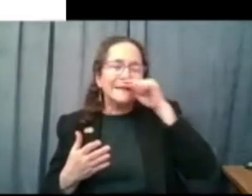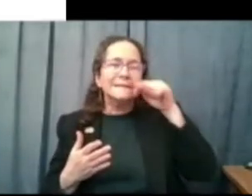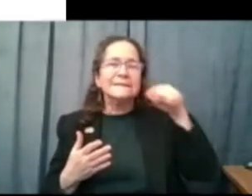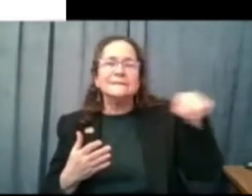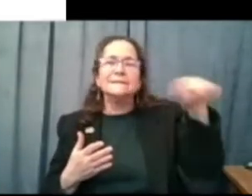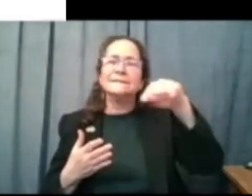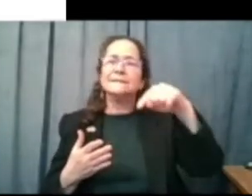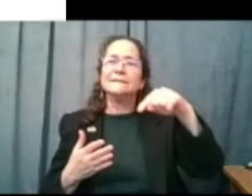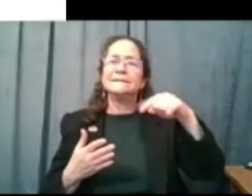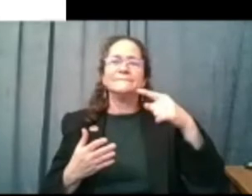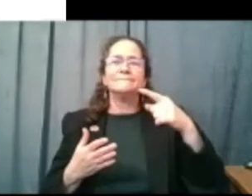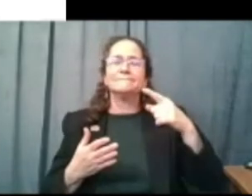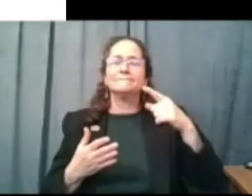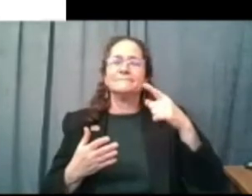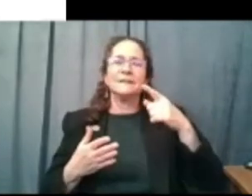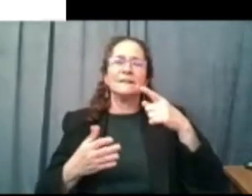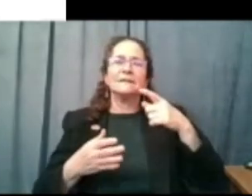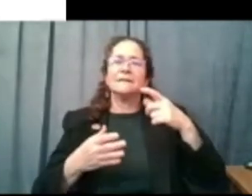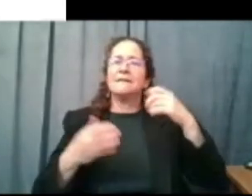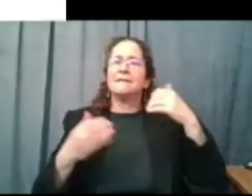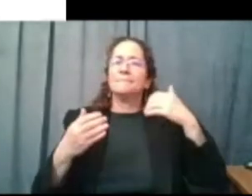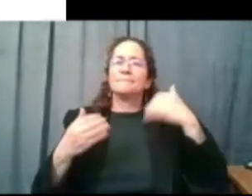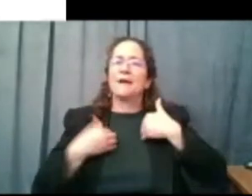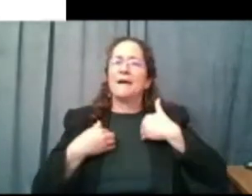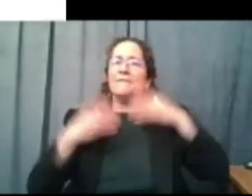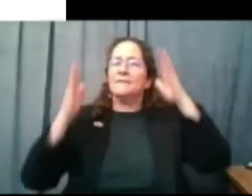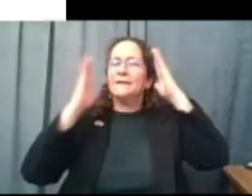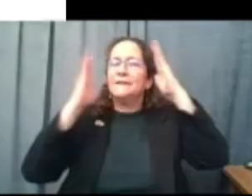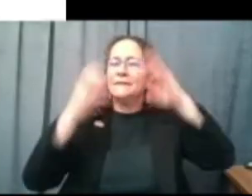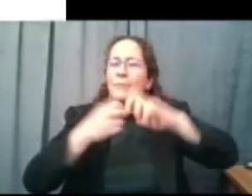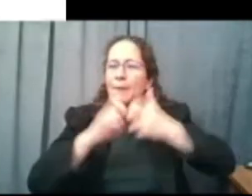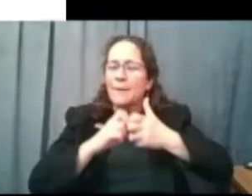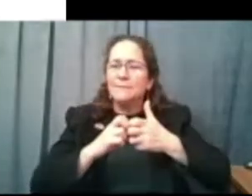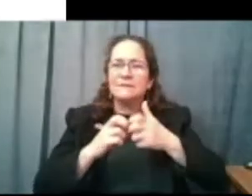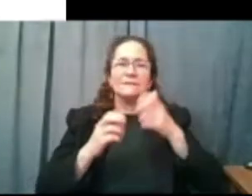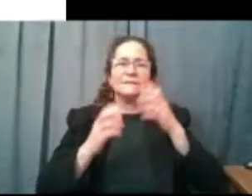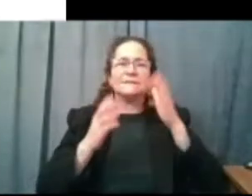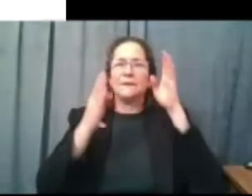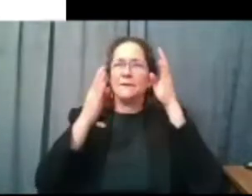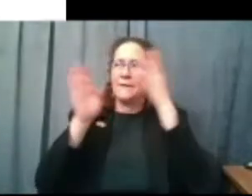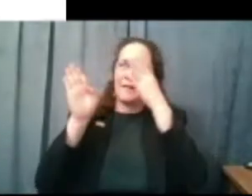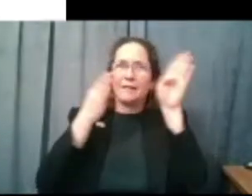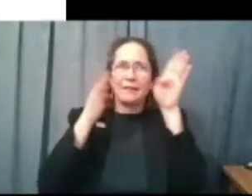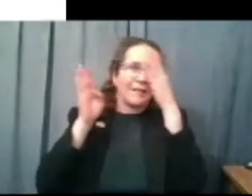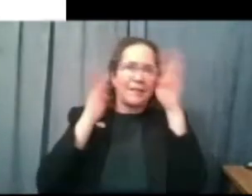problems that keep them focused, keep them on task